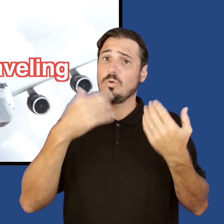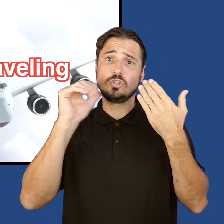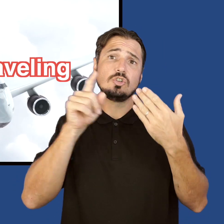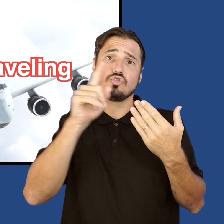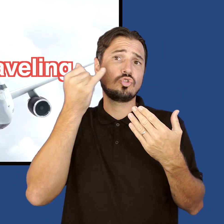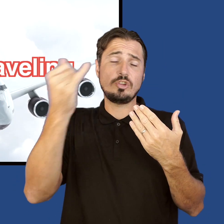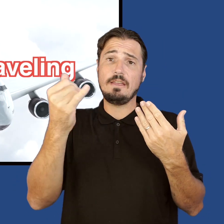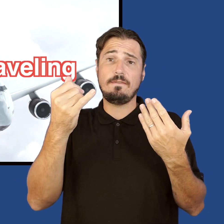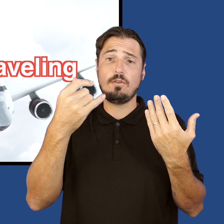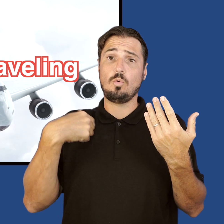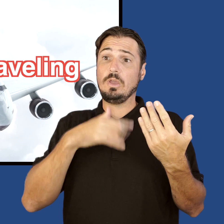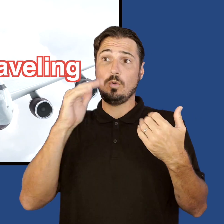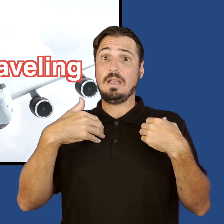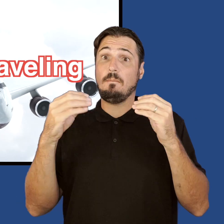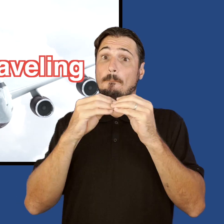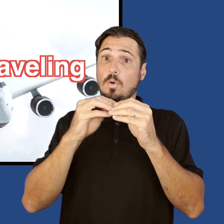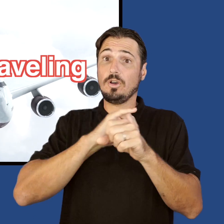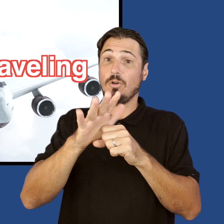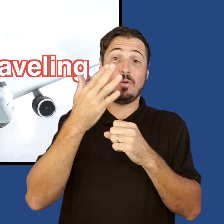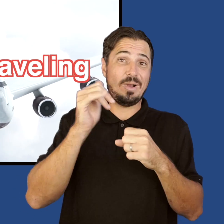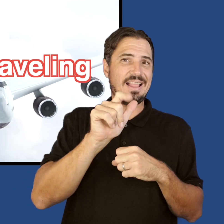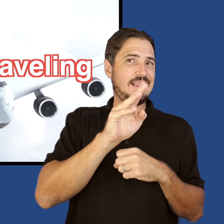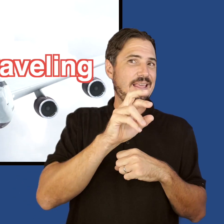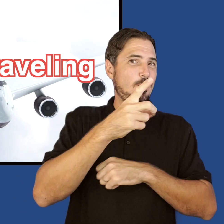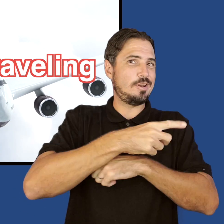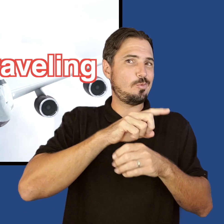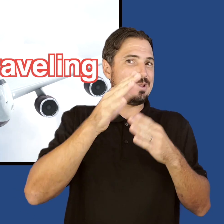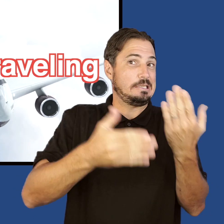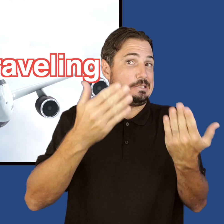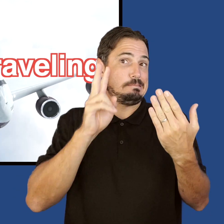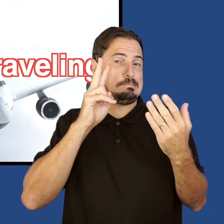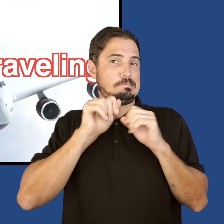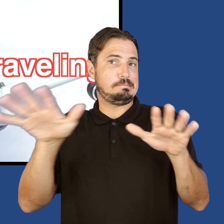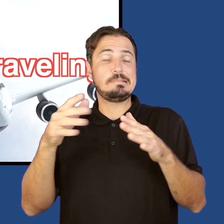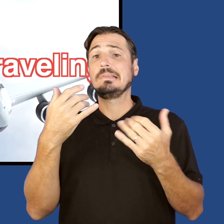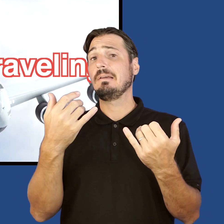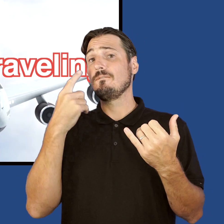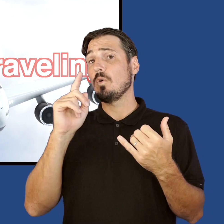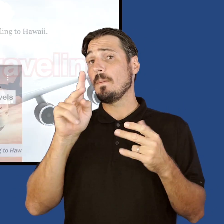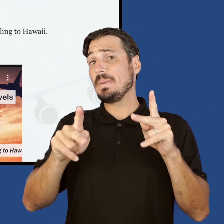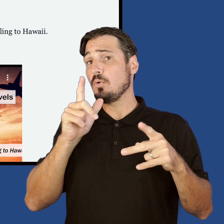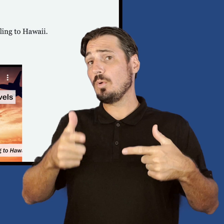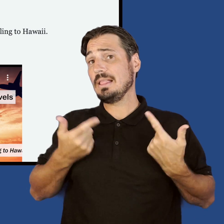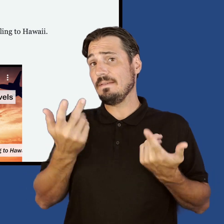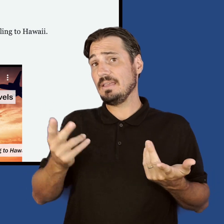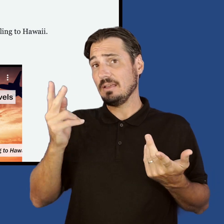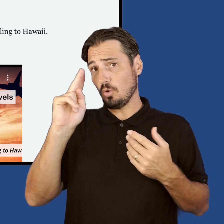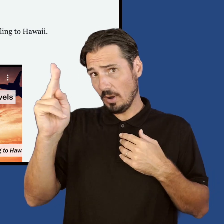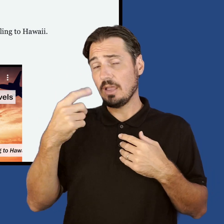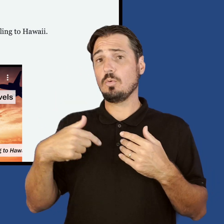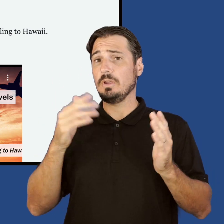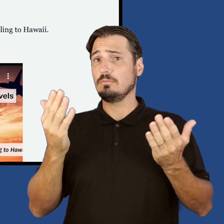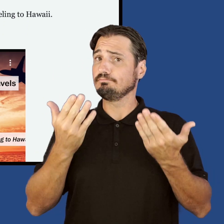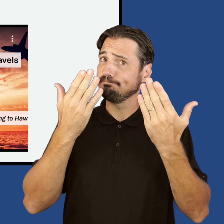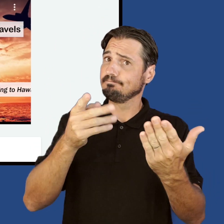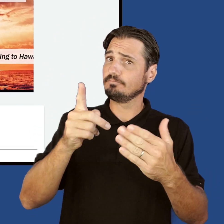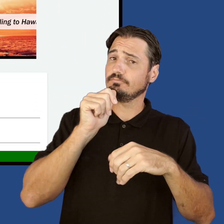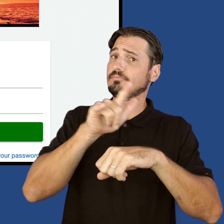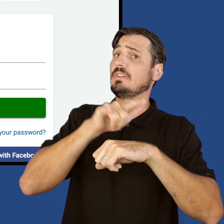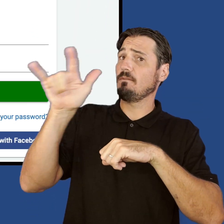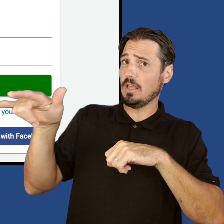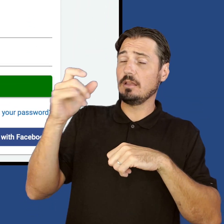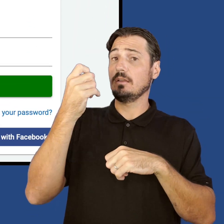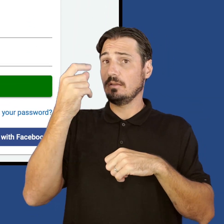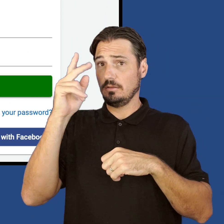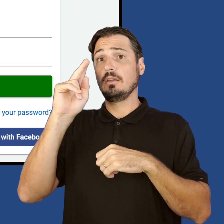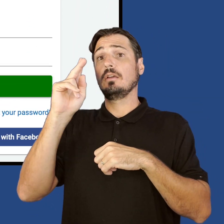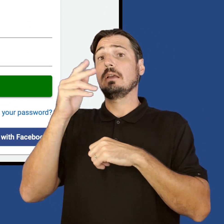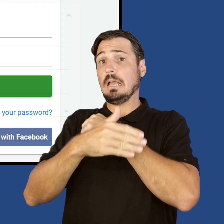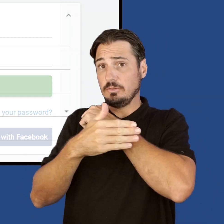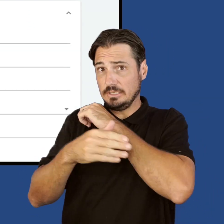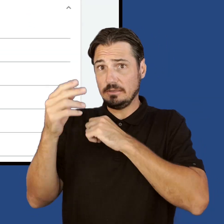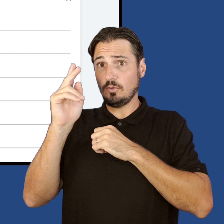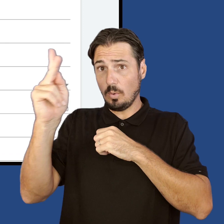For Kaua`i residents, we continue to recommend against travel off island. If you must fly, be aware that the county and state will be collecting information to protect our communities. All